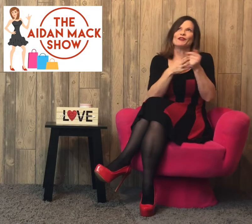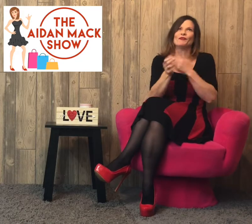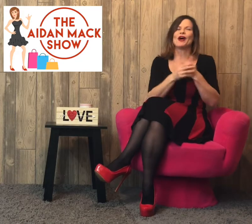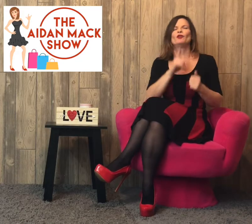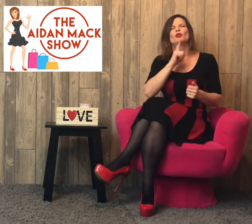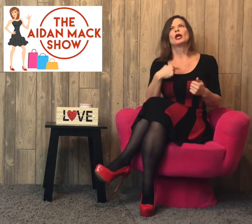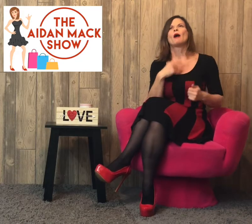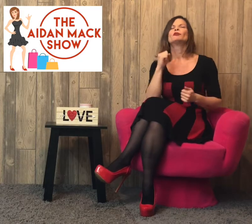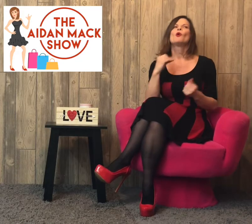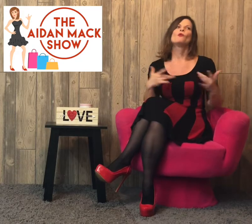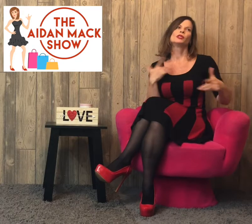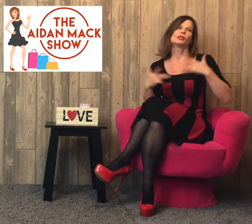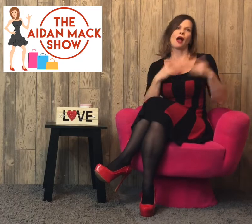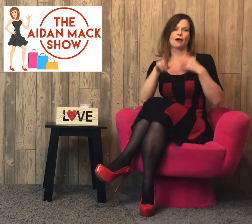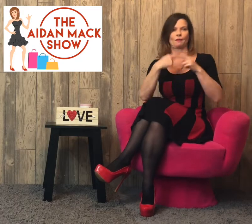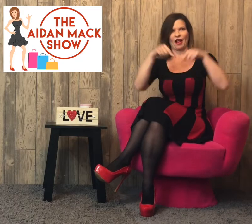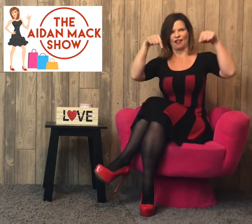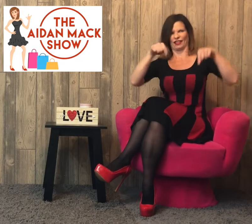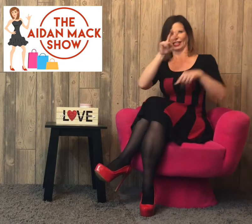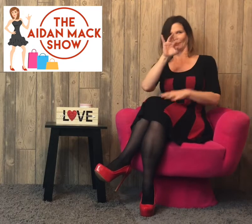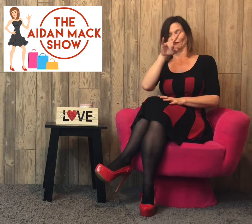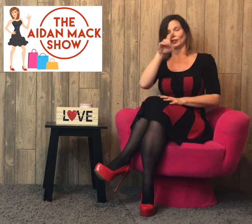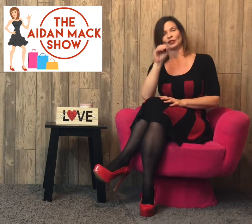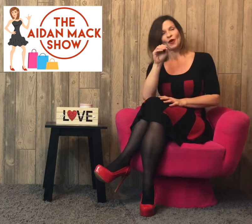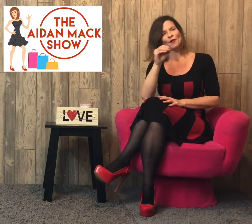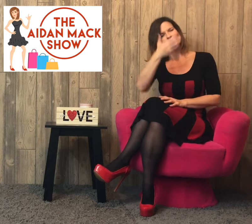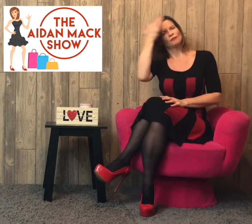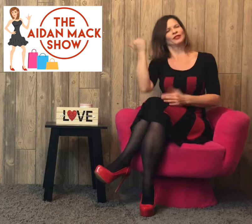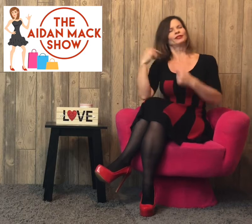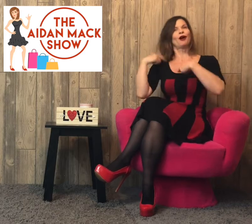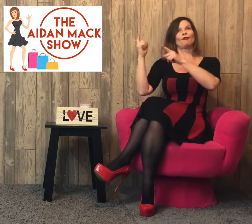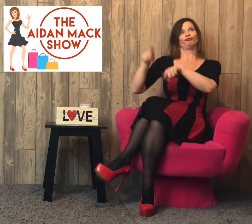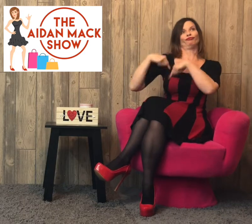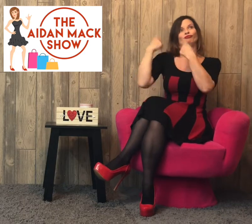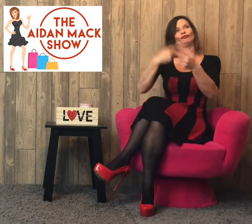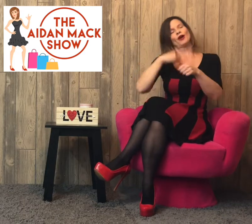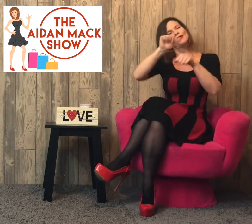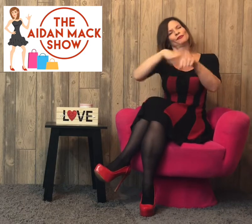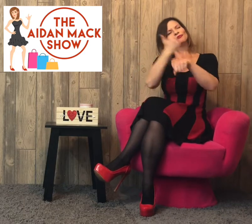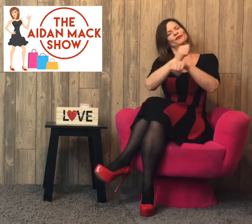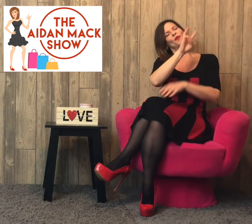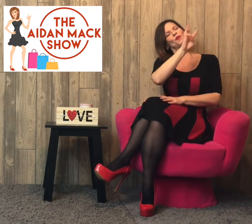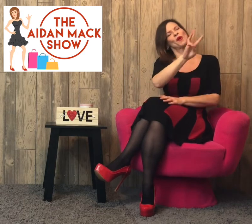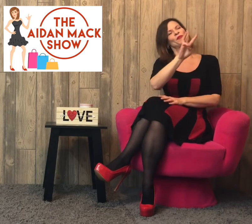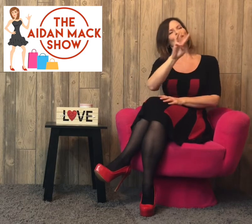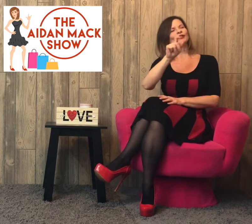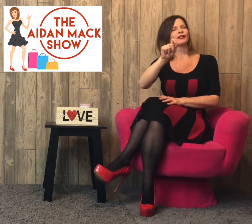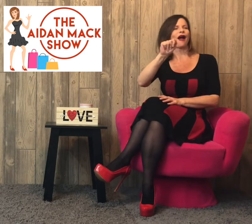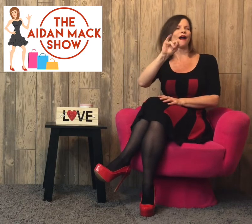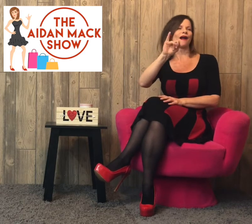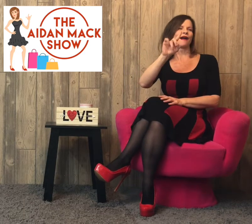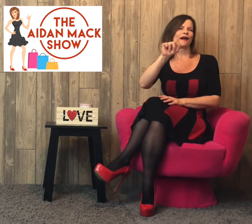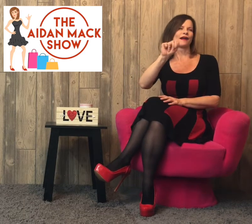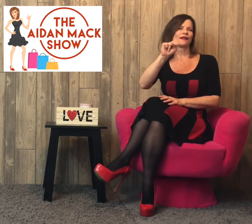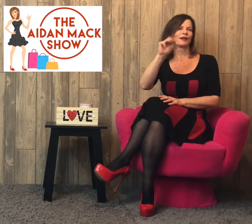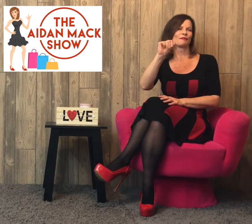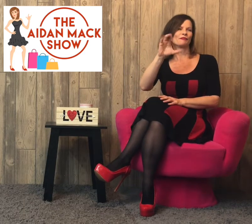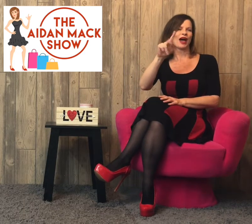Anyway, I'm really excited about this episode because ever since I started my website, www.AidanMack.com,